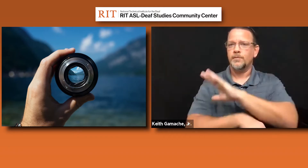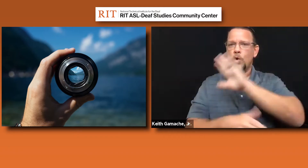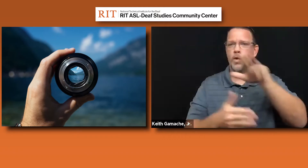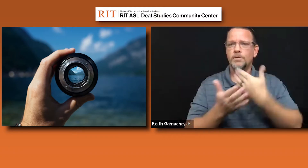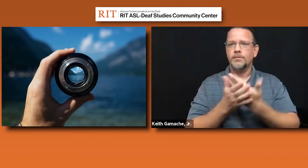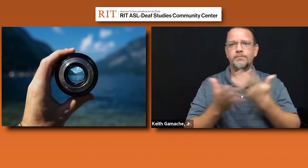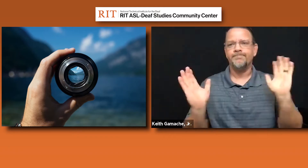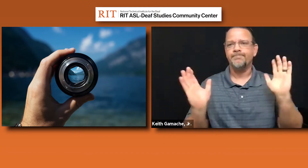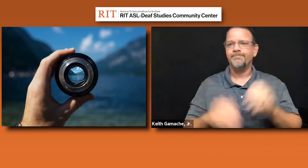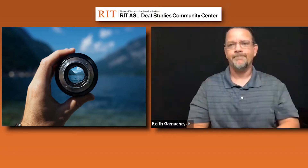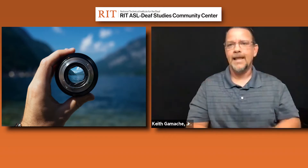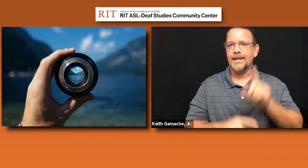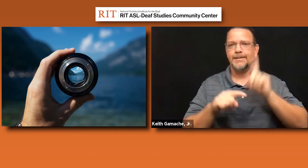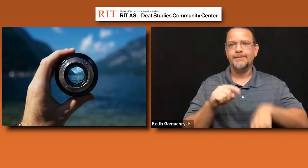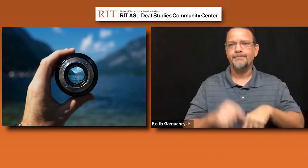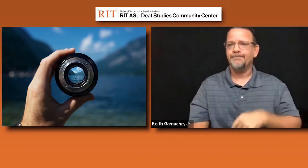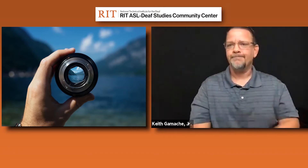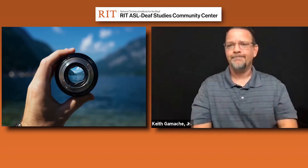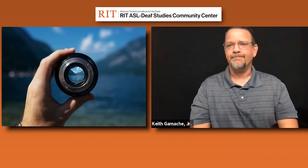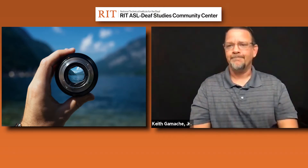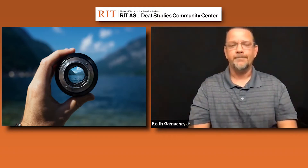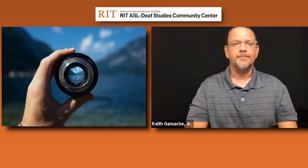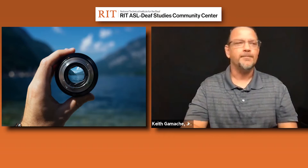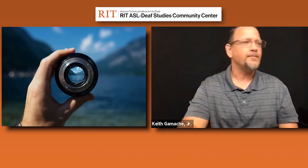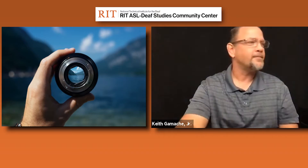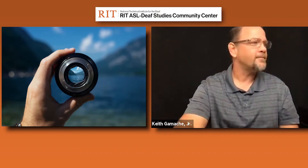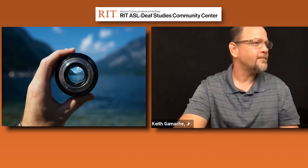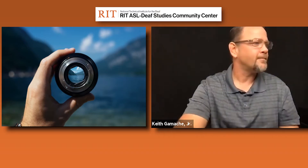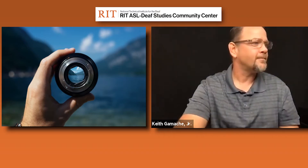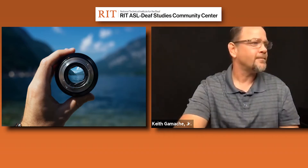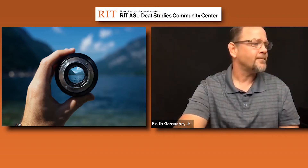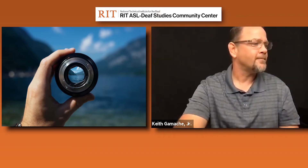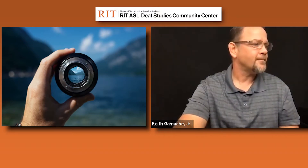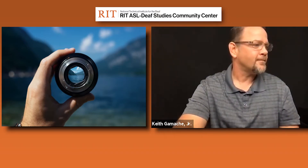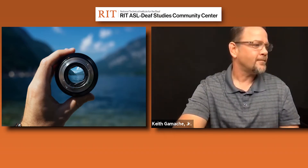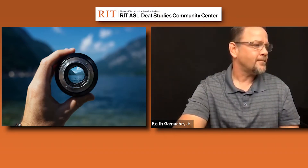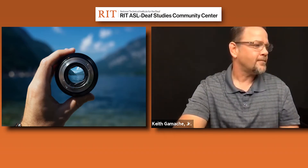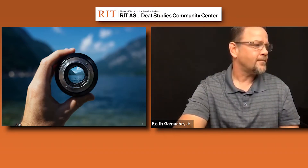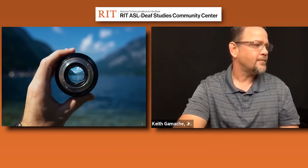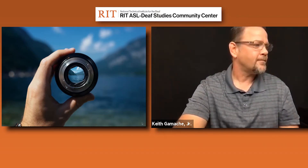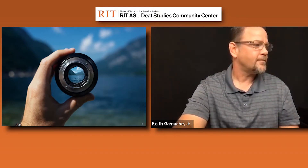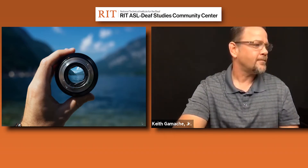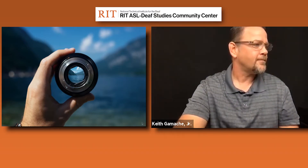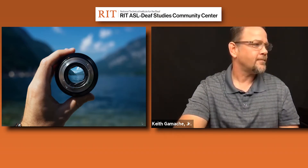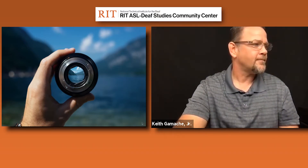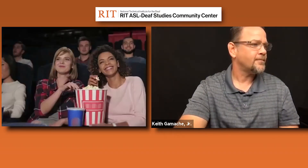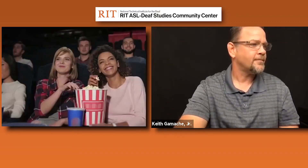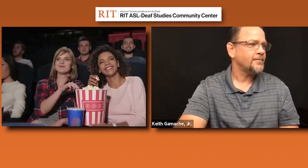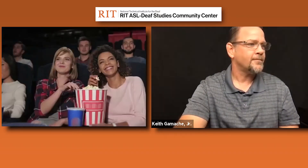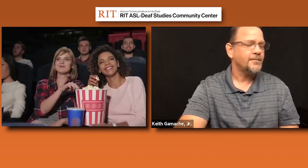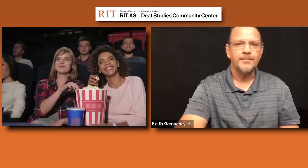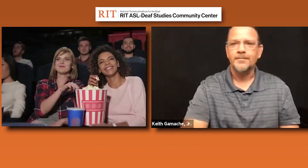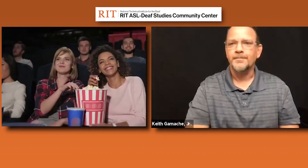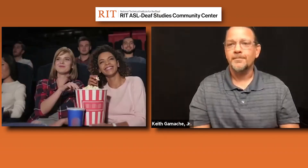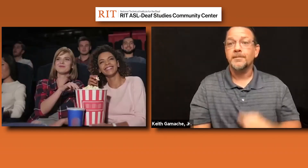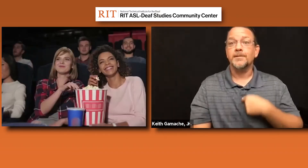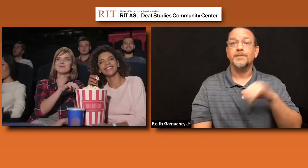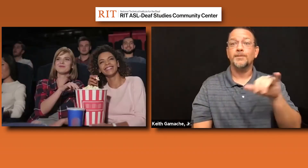Can one sign affect the entire presentation and the use of language?